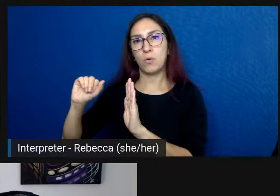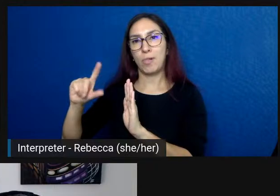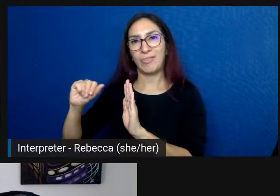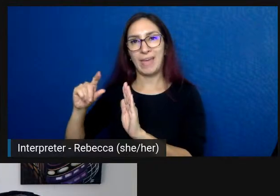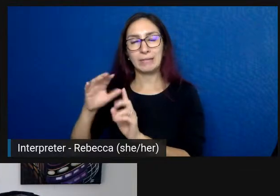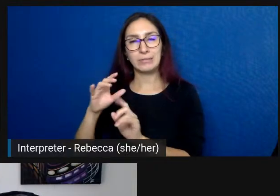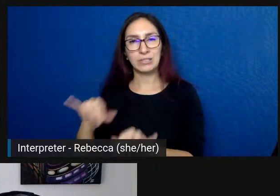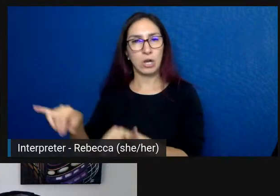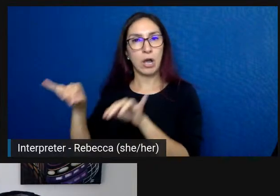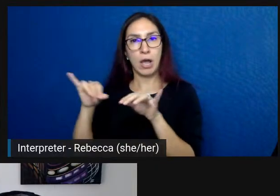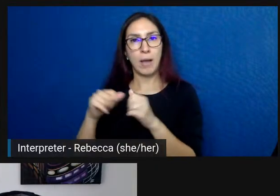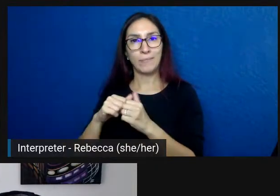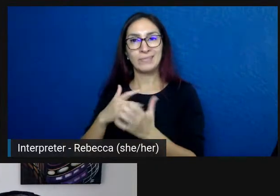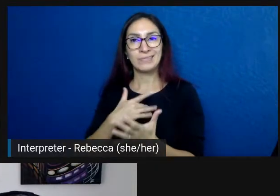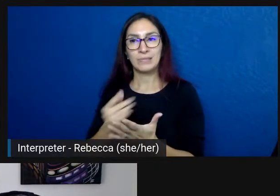focus in the Modal